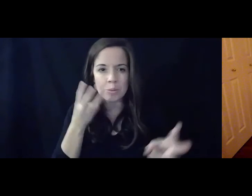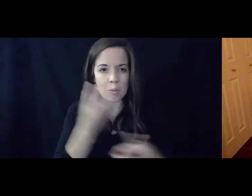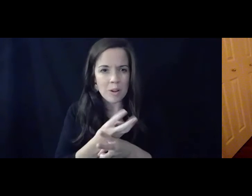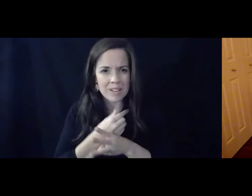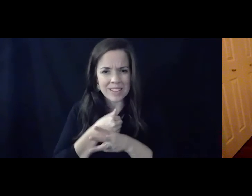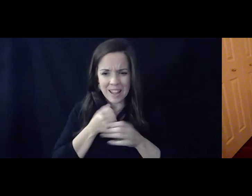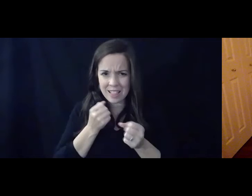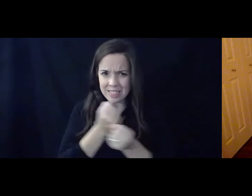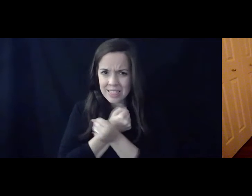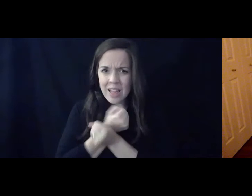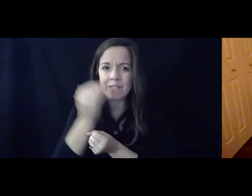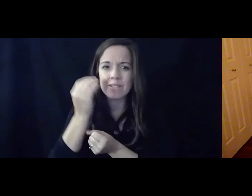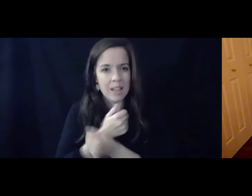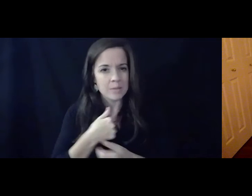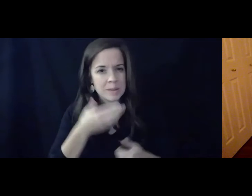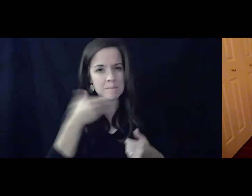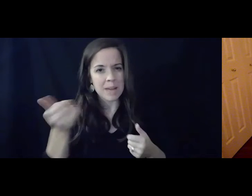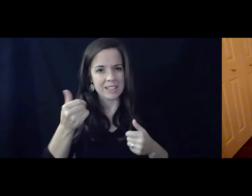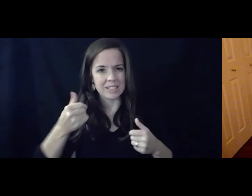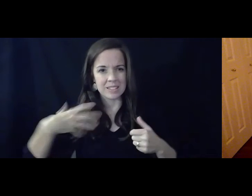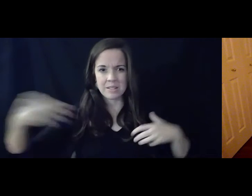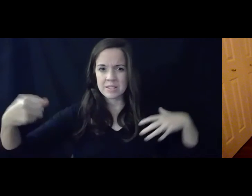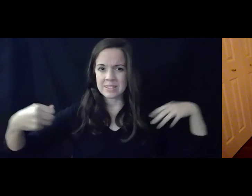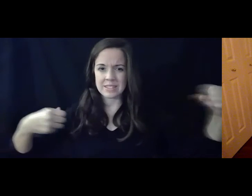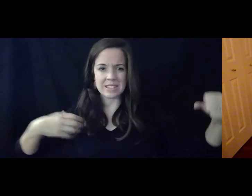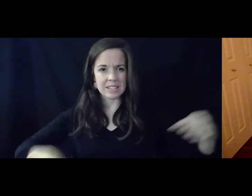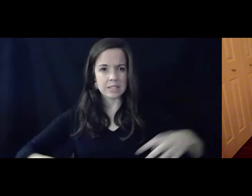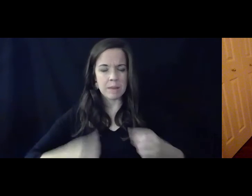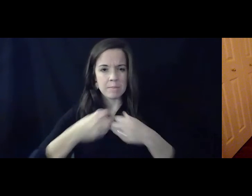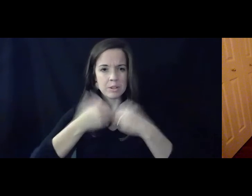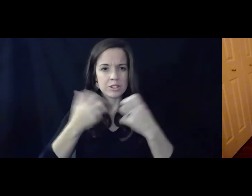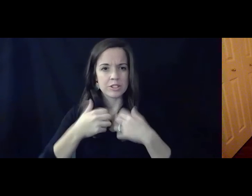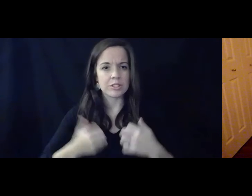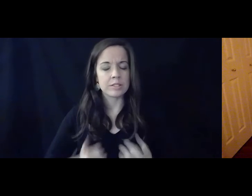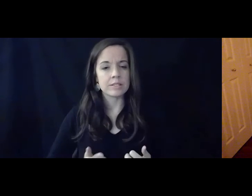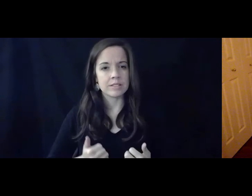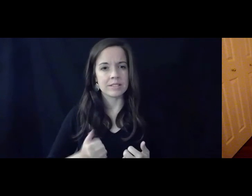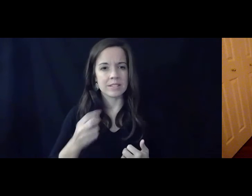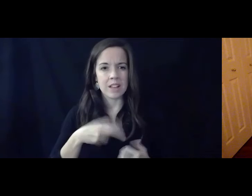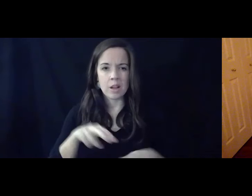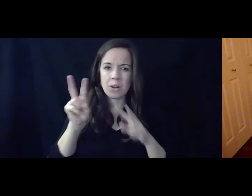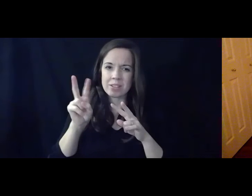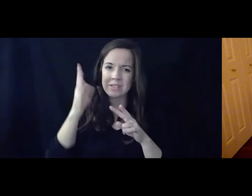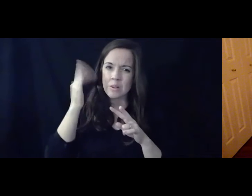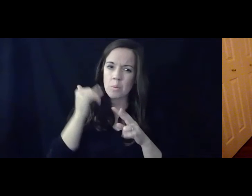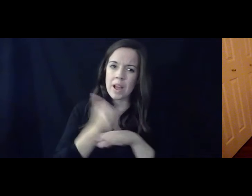dismembered. I watched them use me with great dispassion. Why blame a human for his nature